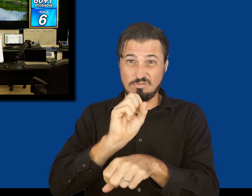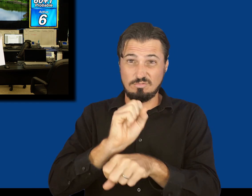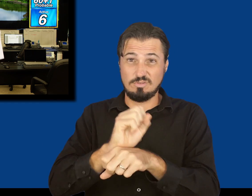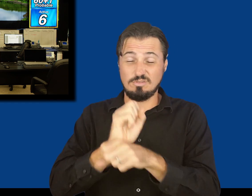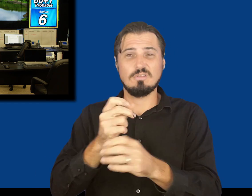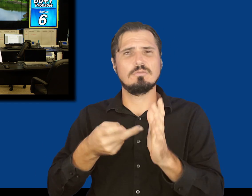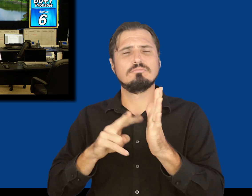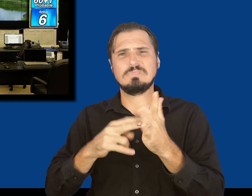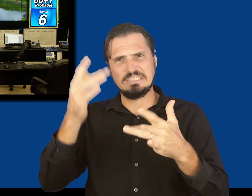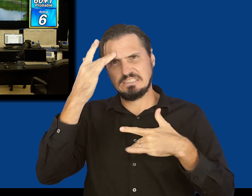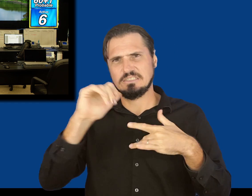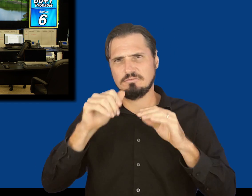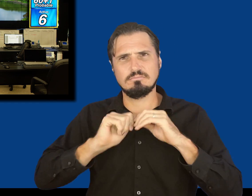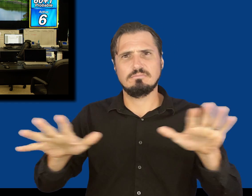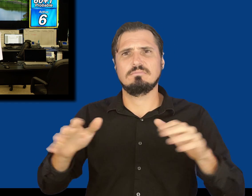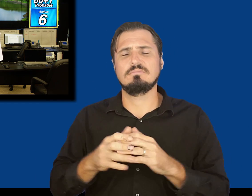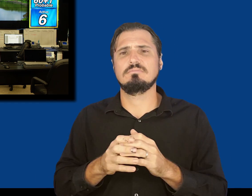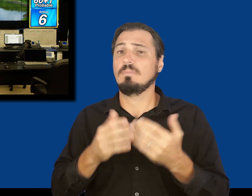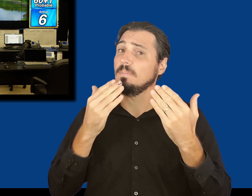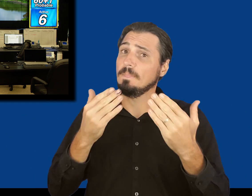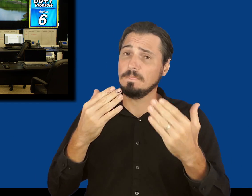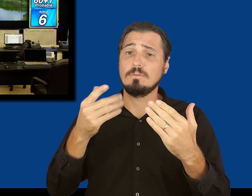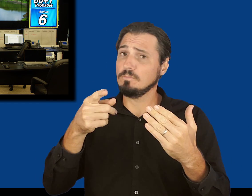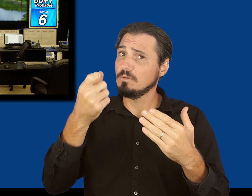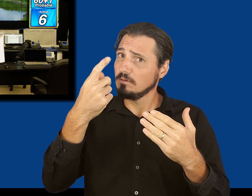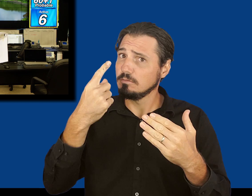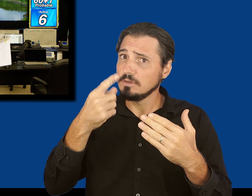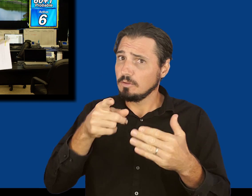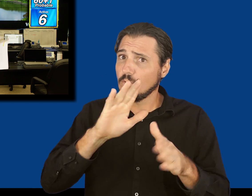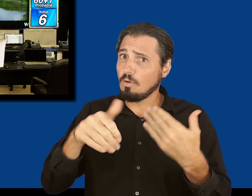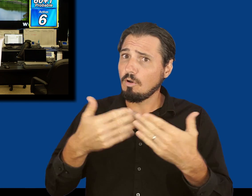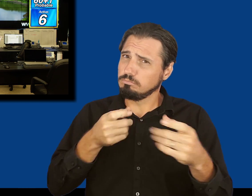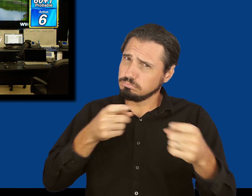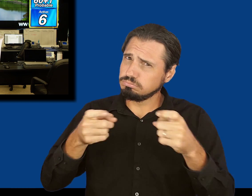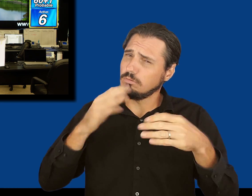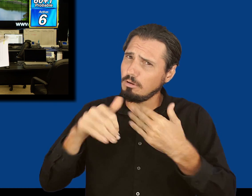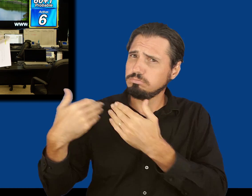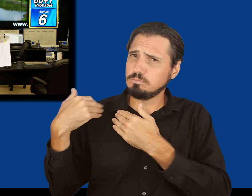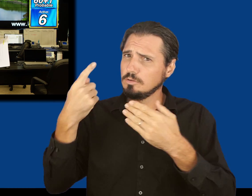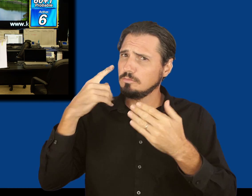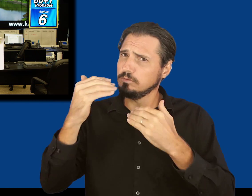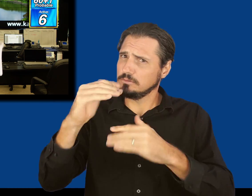We thank you for understanding the role you play in mitigating the spread of covid-19 on our Island.